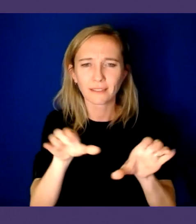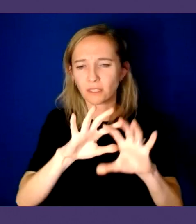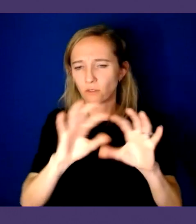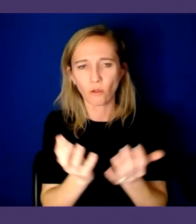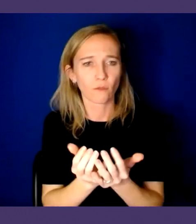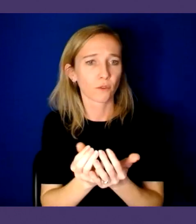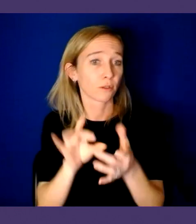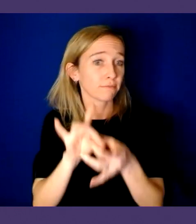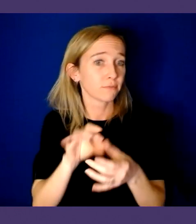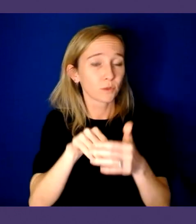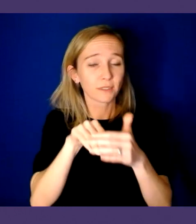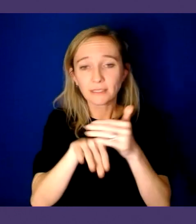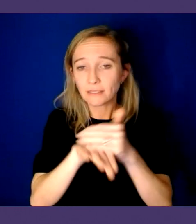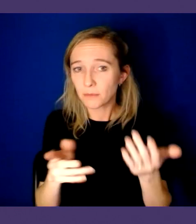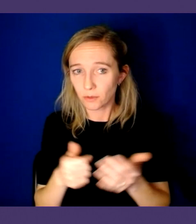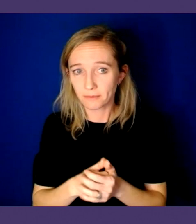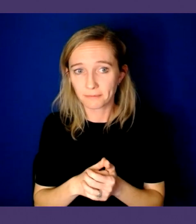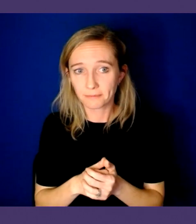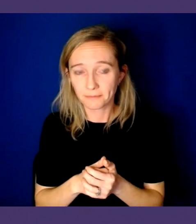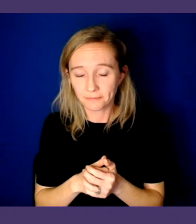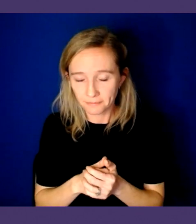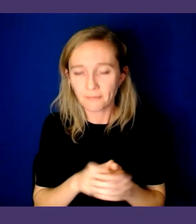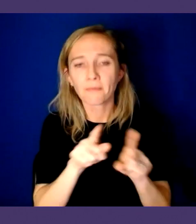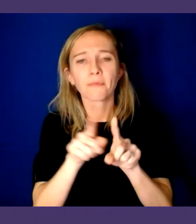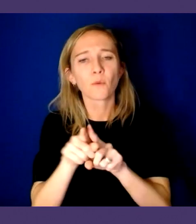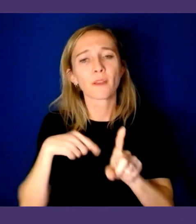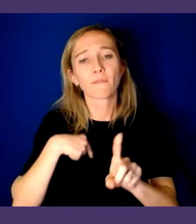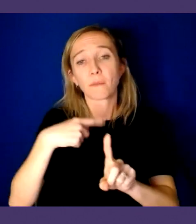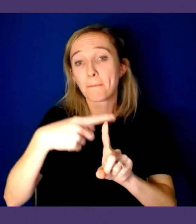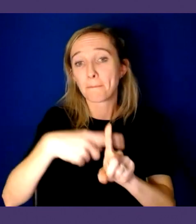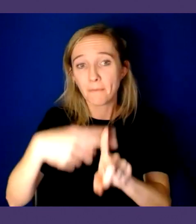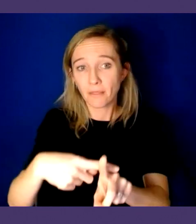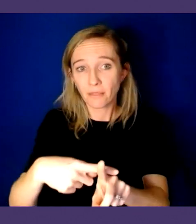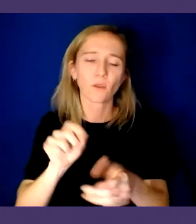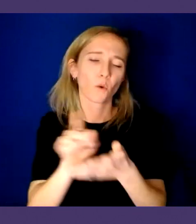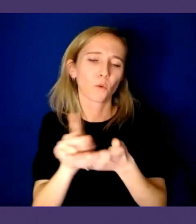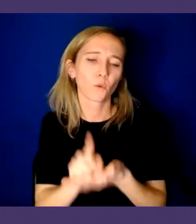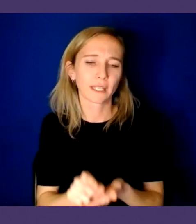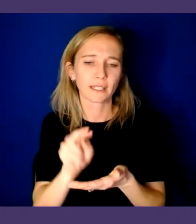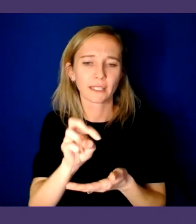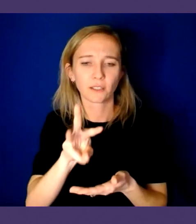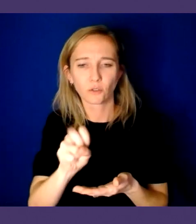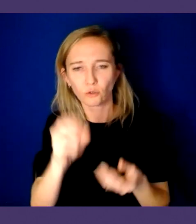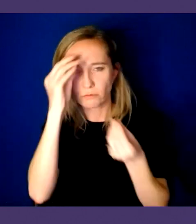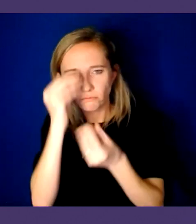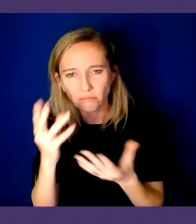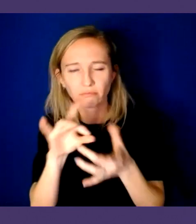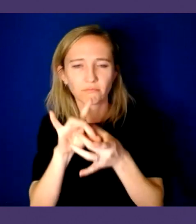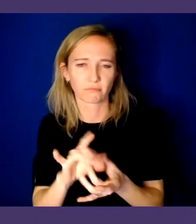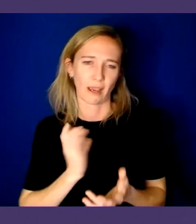We have a monthly, weekly newsletter that comes out that's more about IAAP activities and our members.